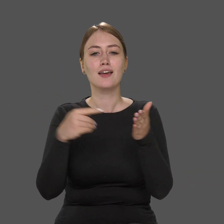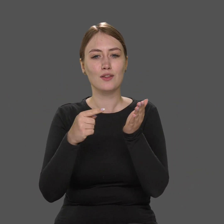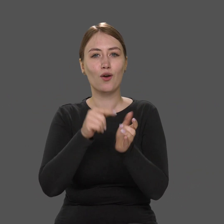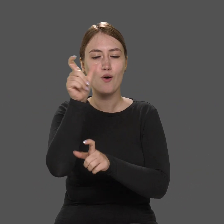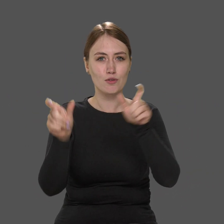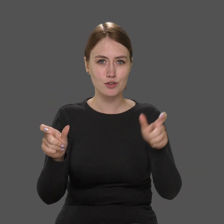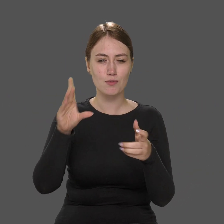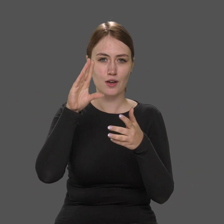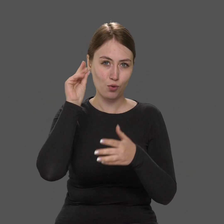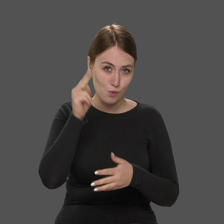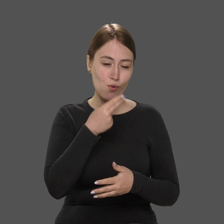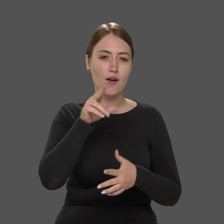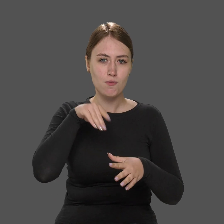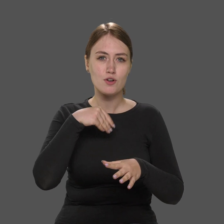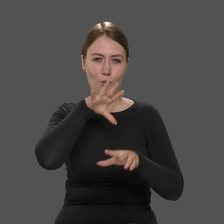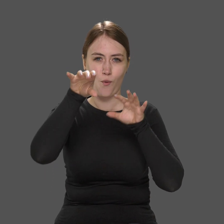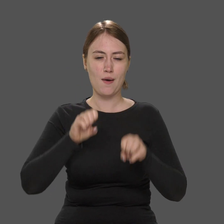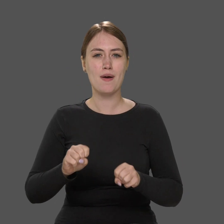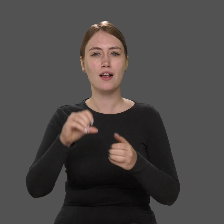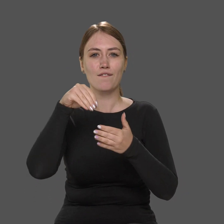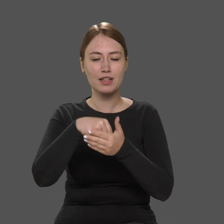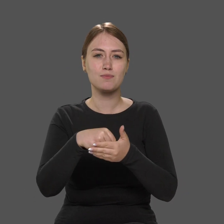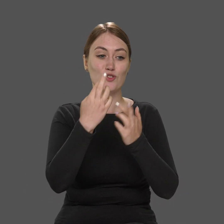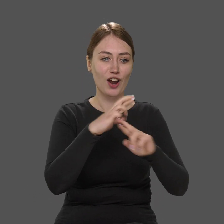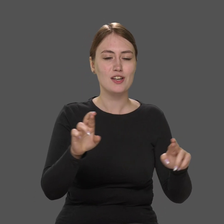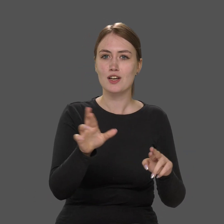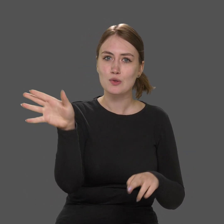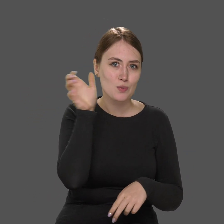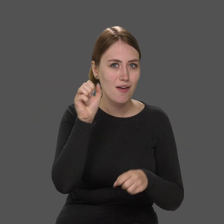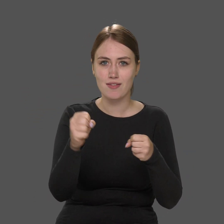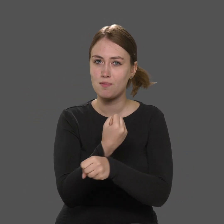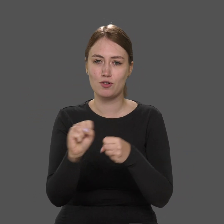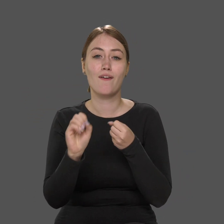allowing deaf individuals to have a broader field of view.